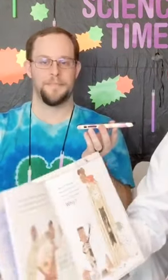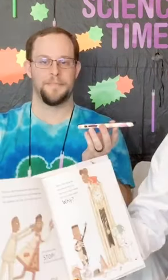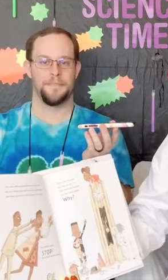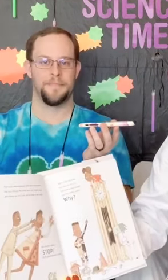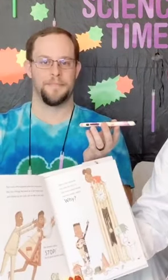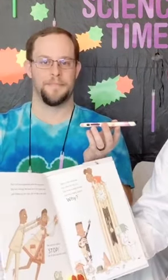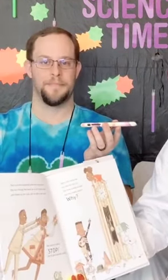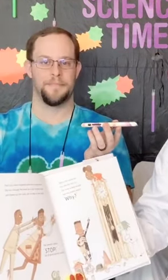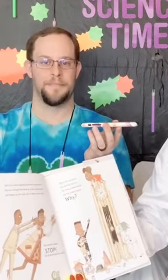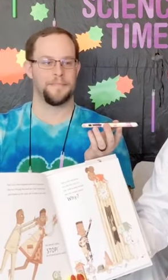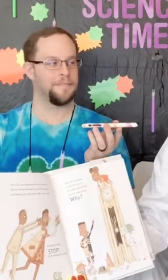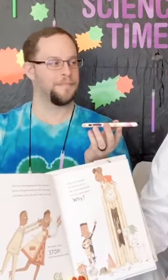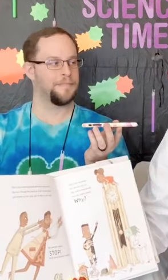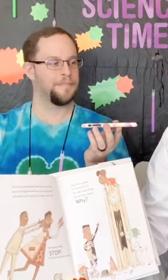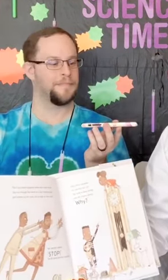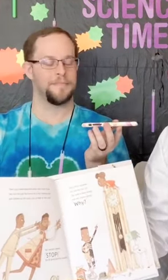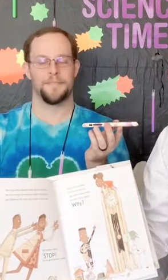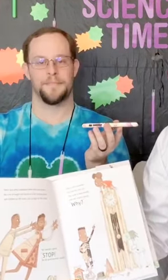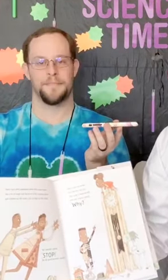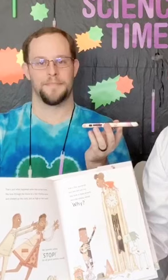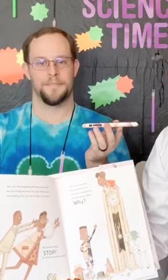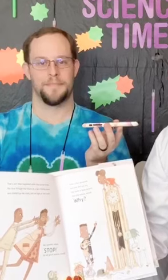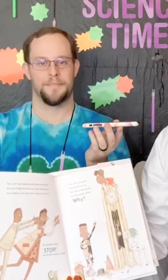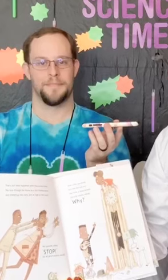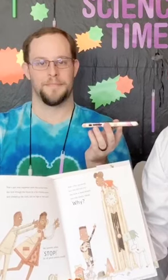That's just what happened when Ada turned